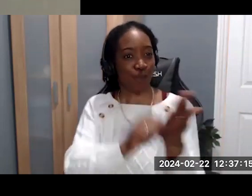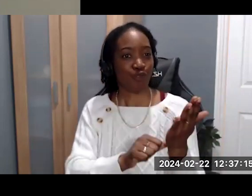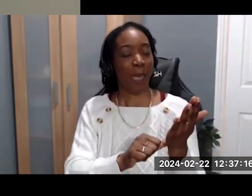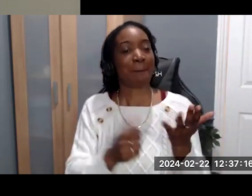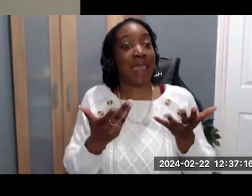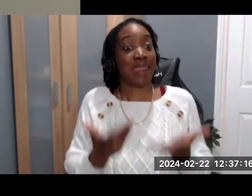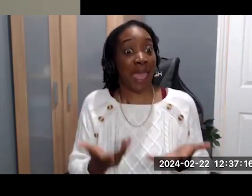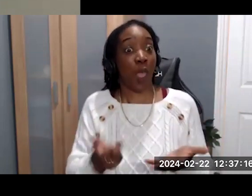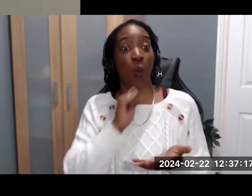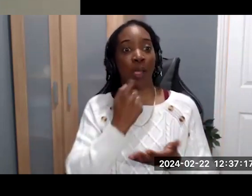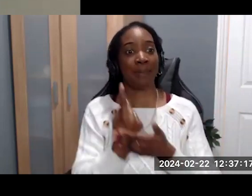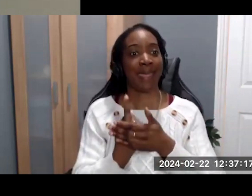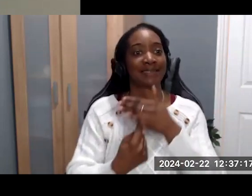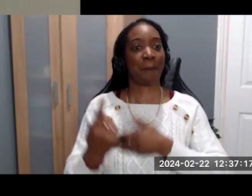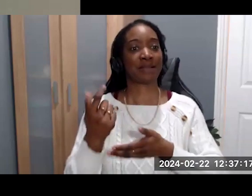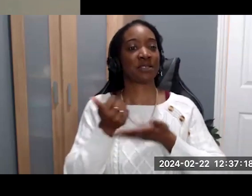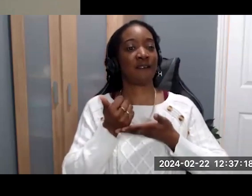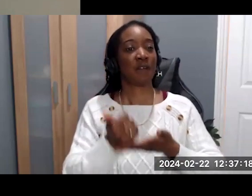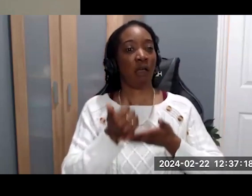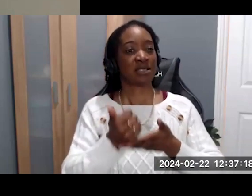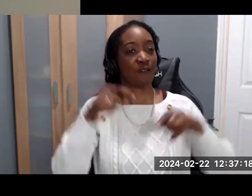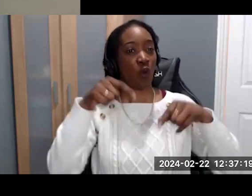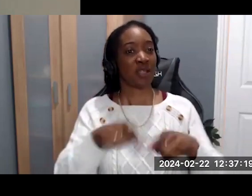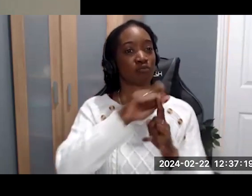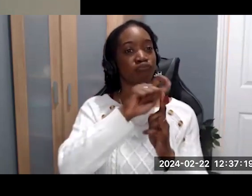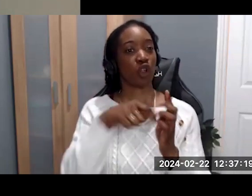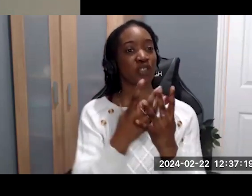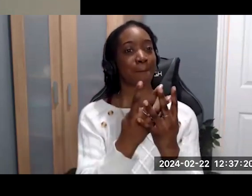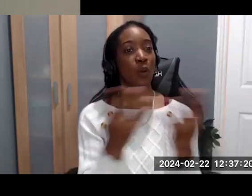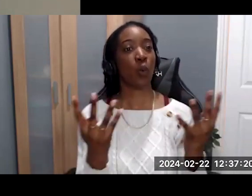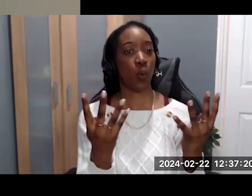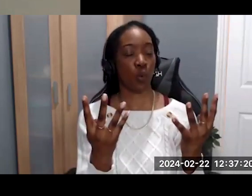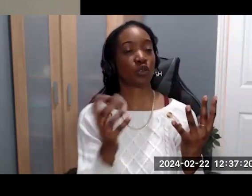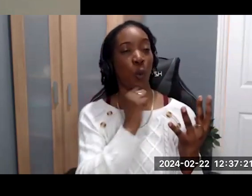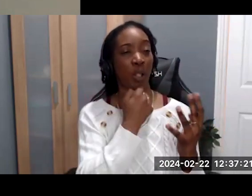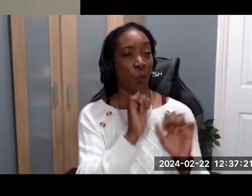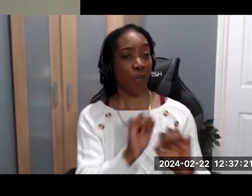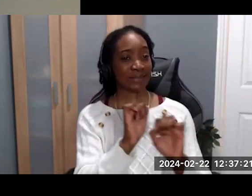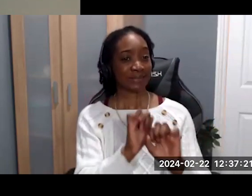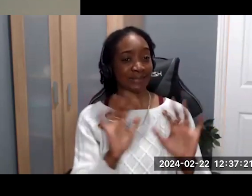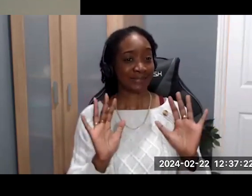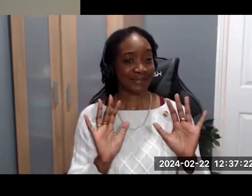independent advisor to the project board um so I will wait a moment and make sure